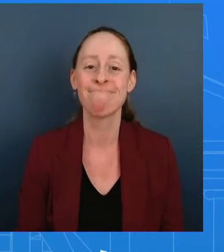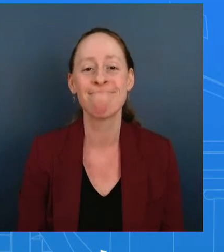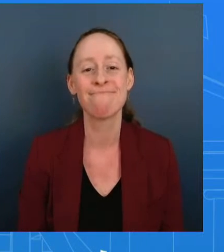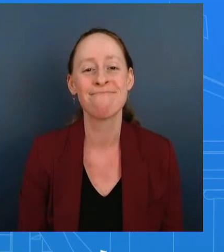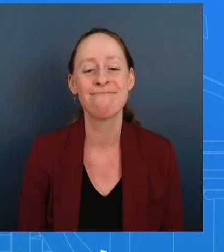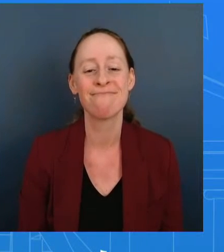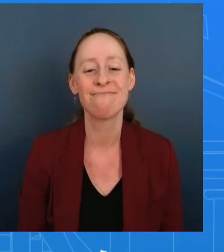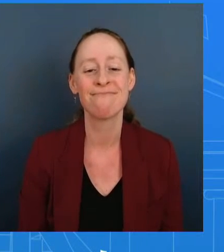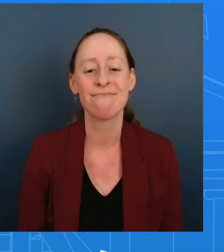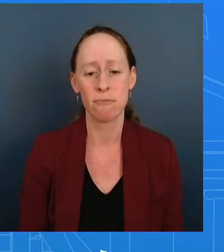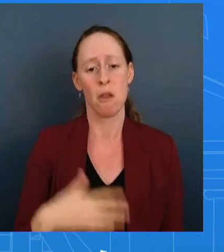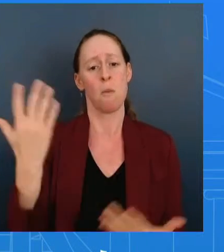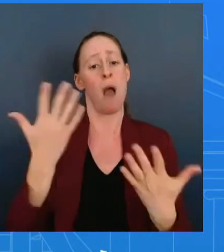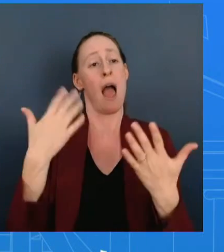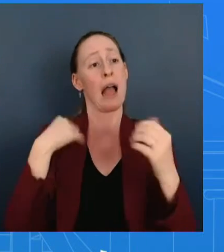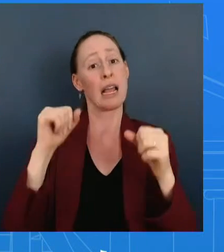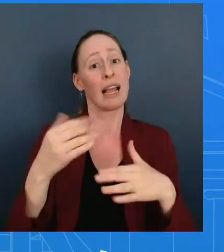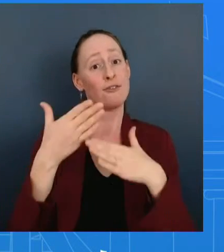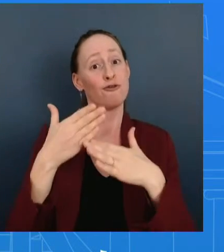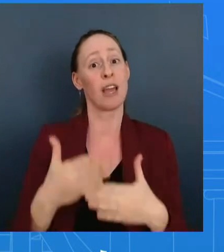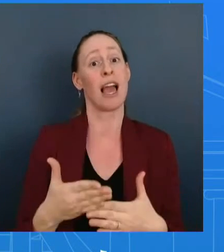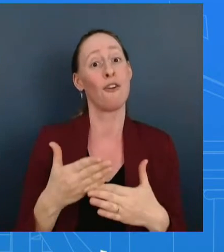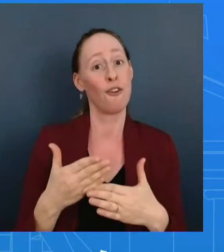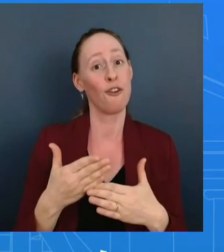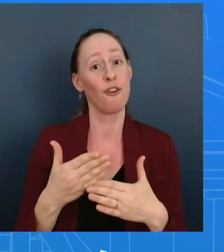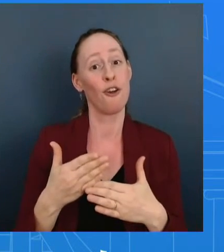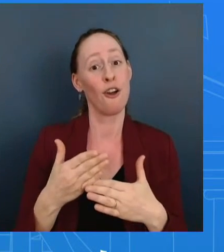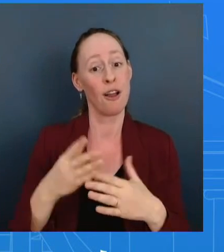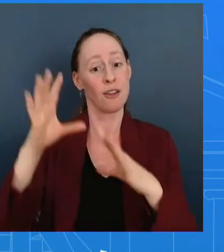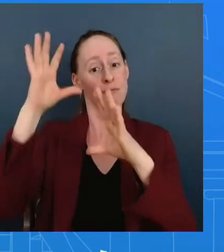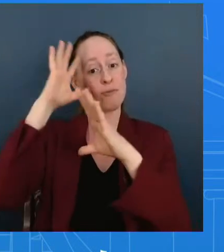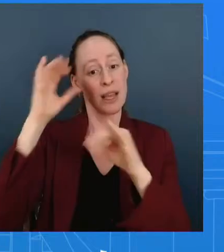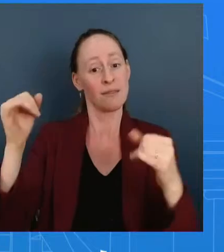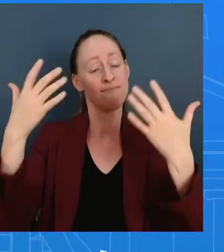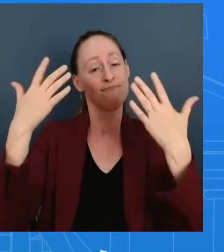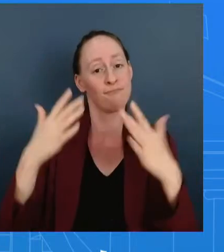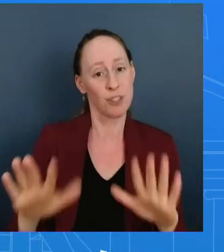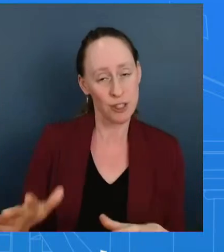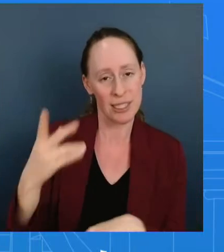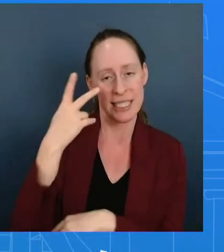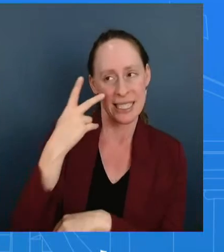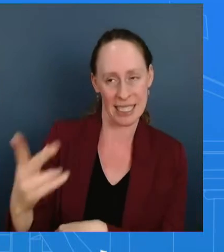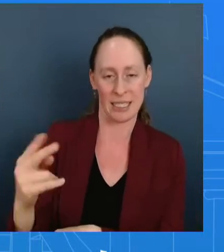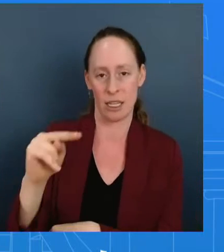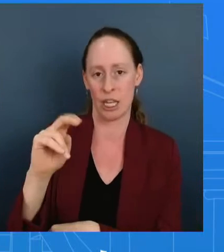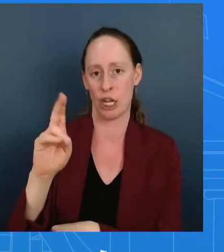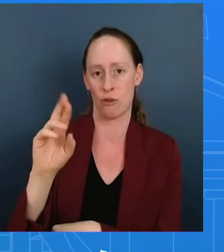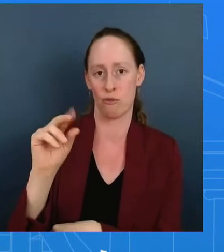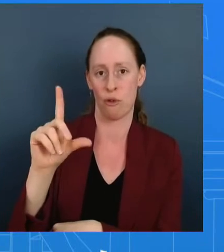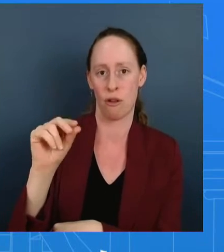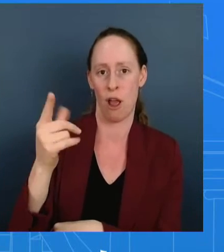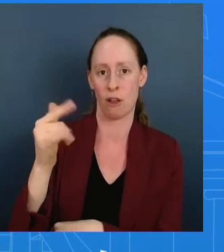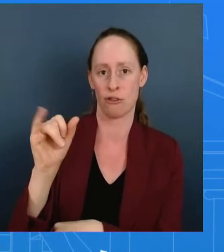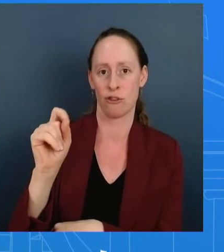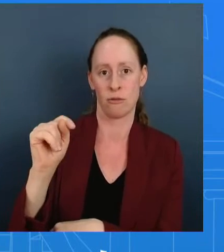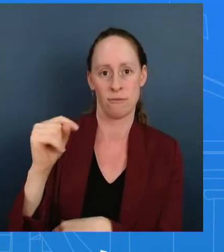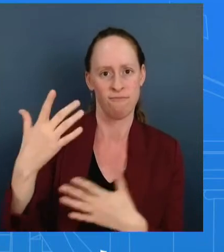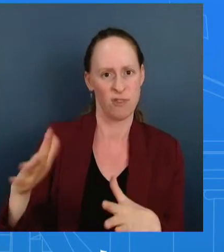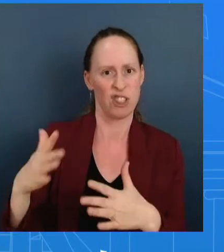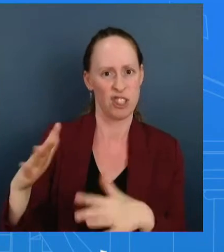a neurologist for his physical three times -- three times. And it is in the reporting that we share --